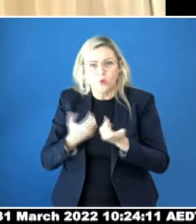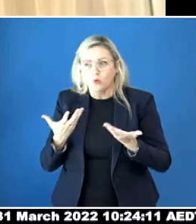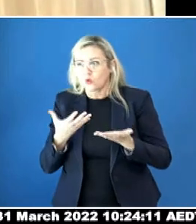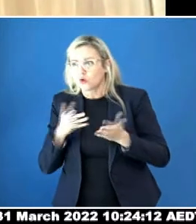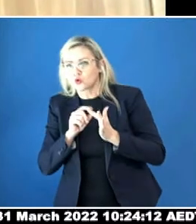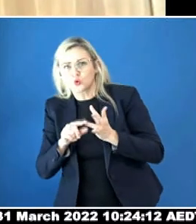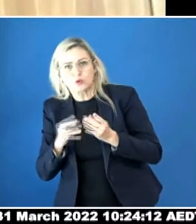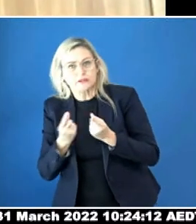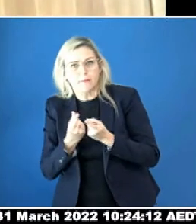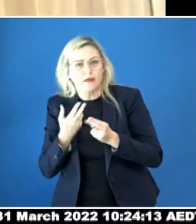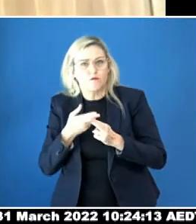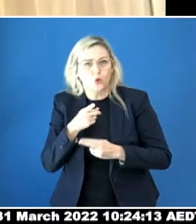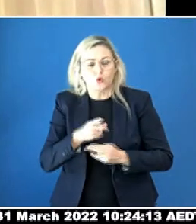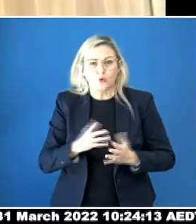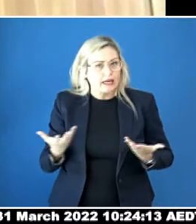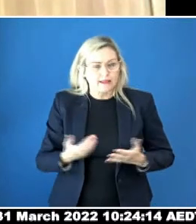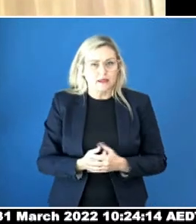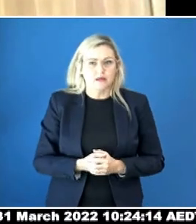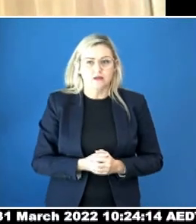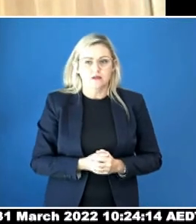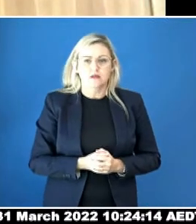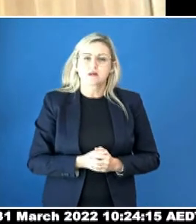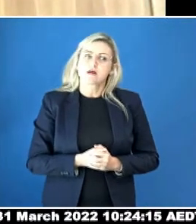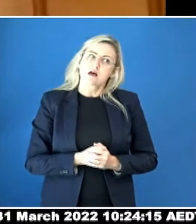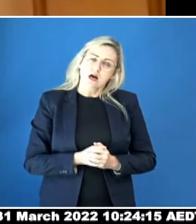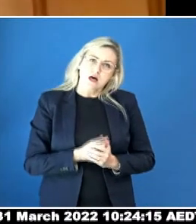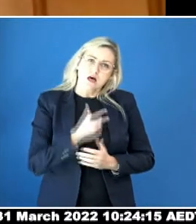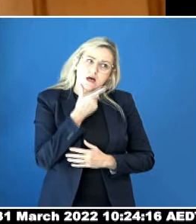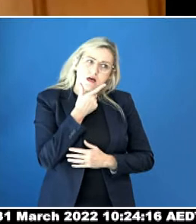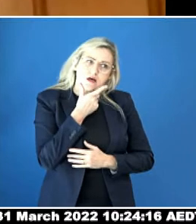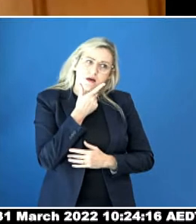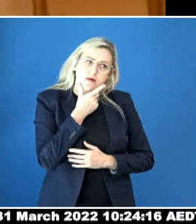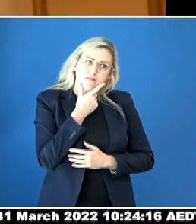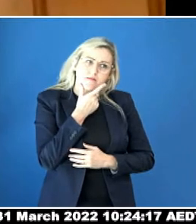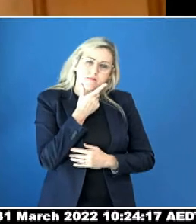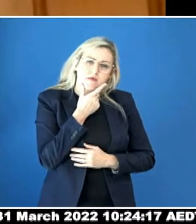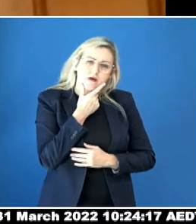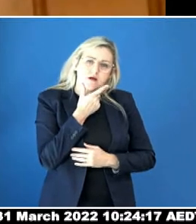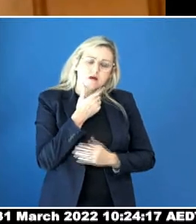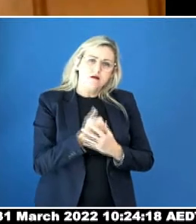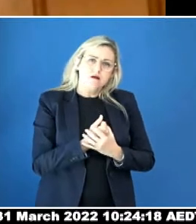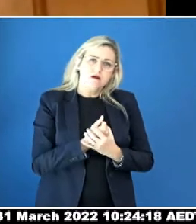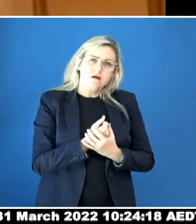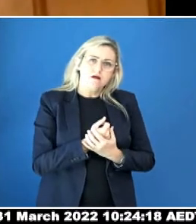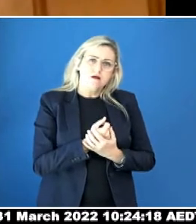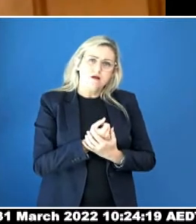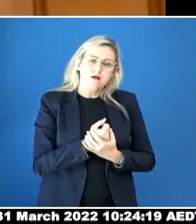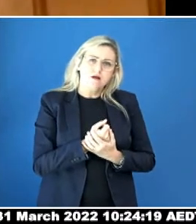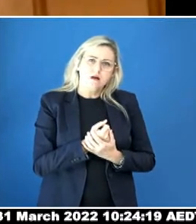in any way? MS CRAWFORD: Let me think.